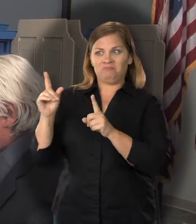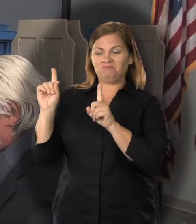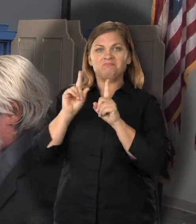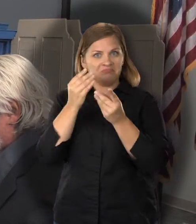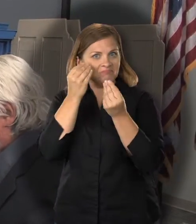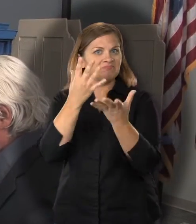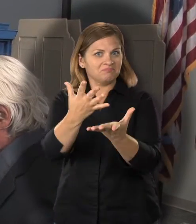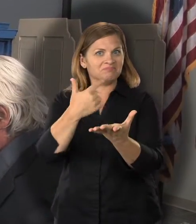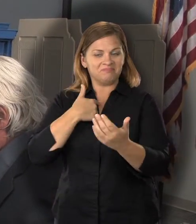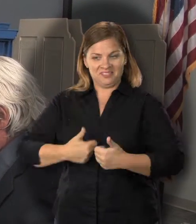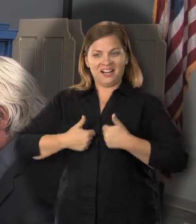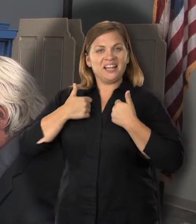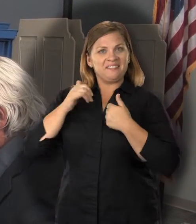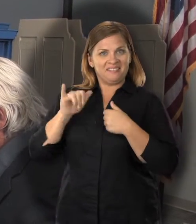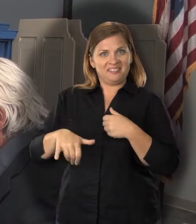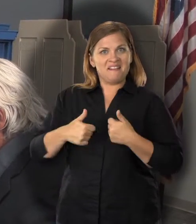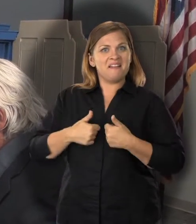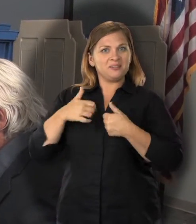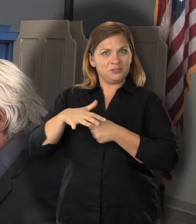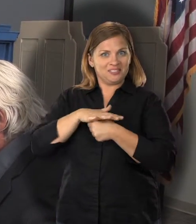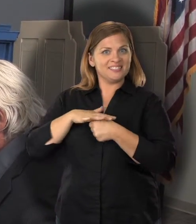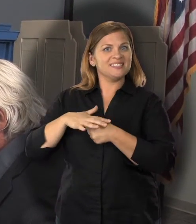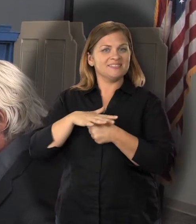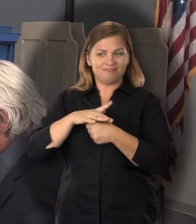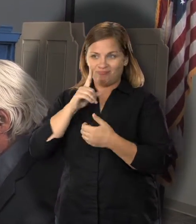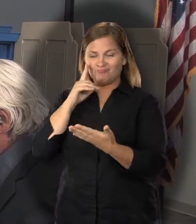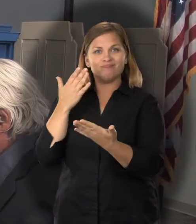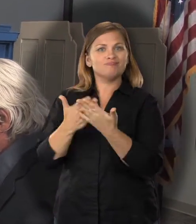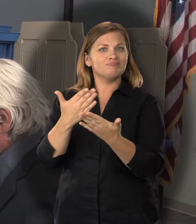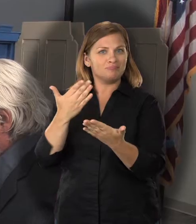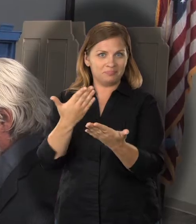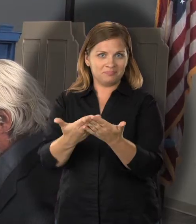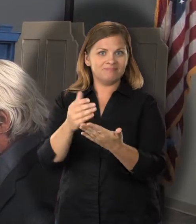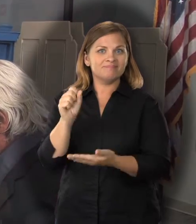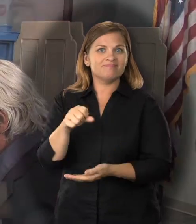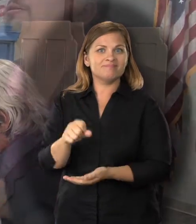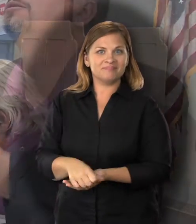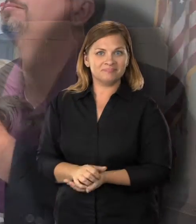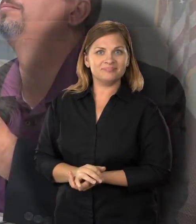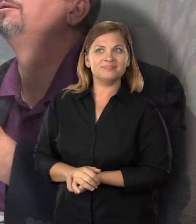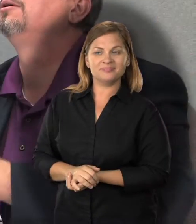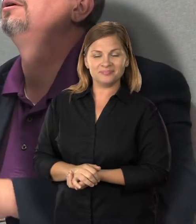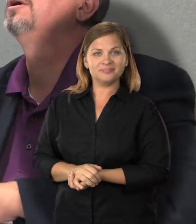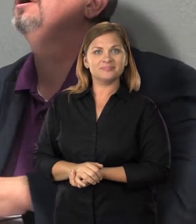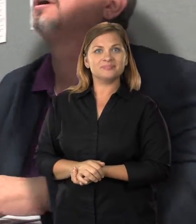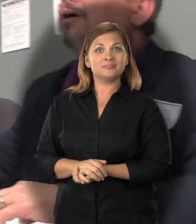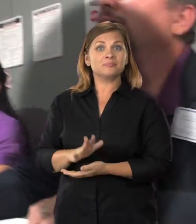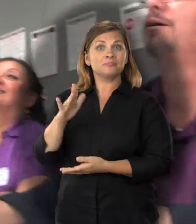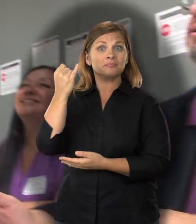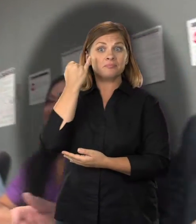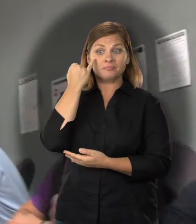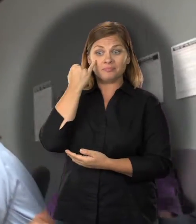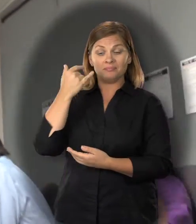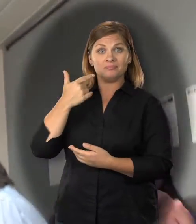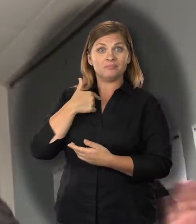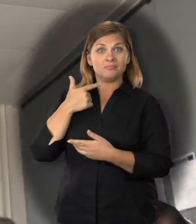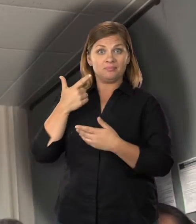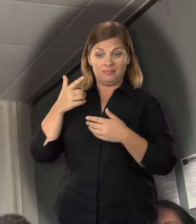and lives in the same precinct to vouch for you. If you moved from one apartment or one house to another